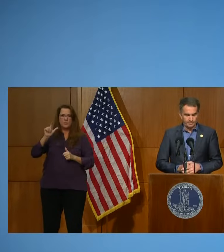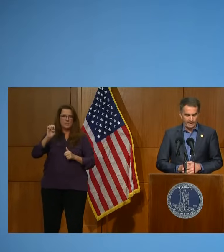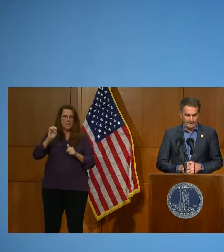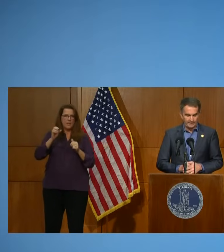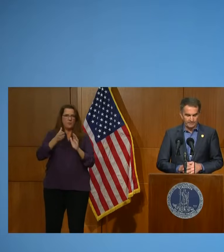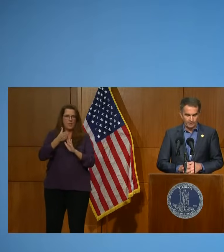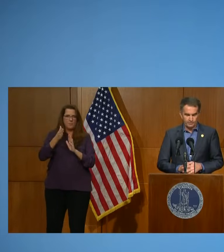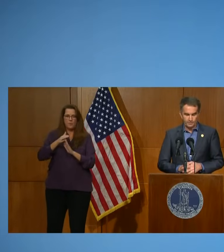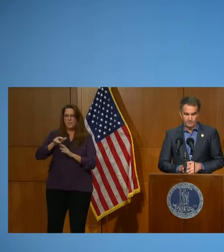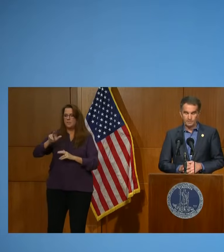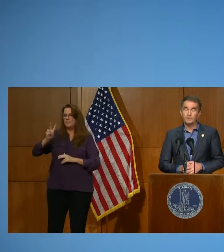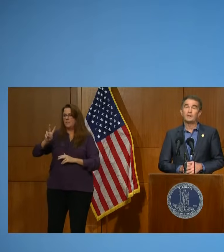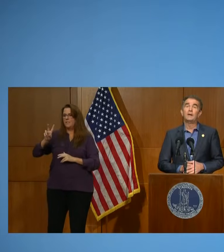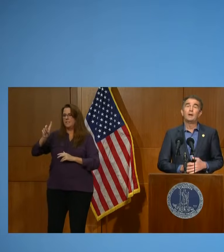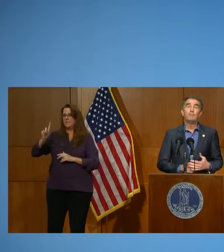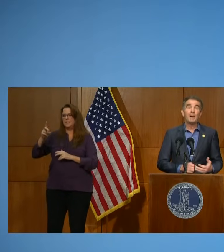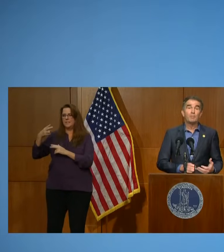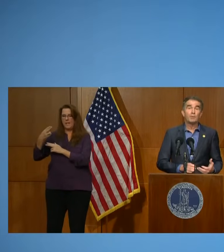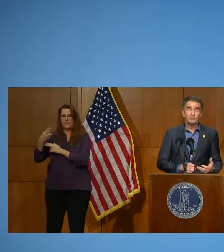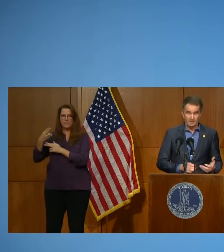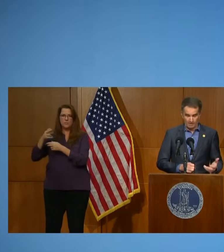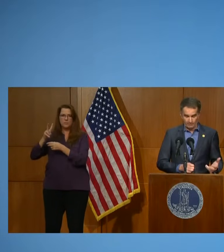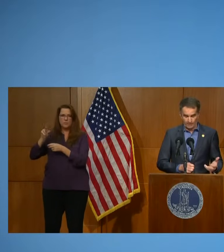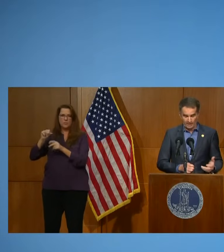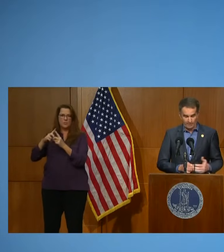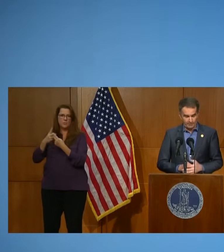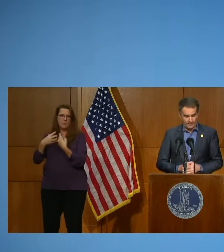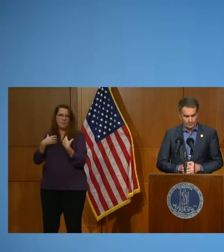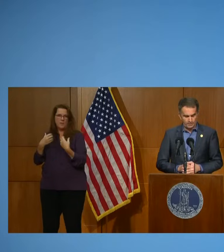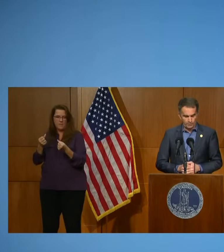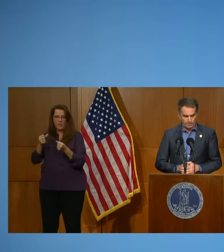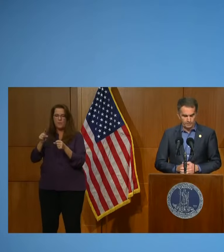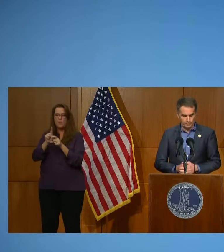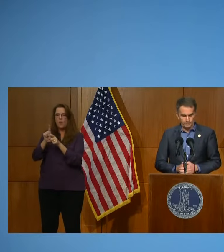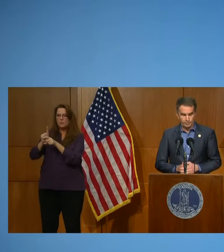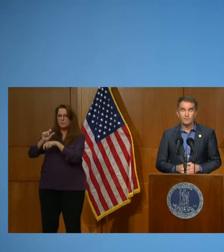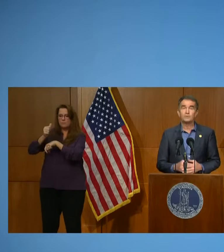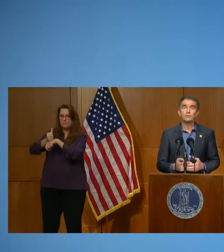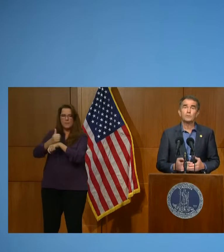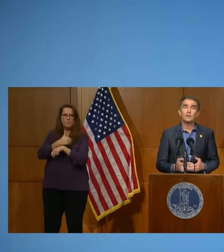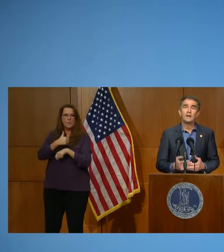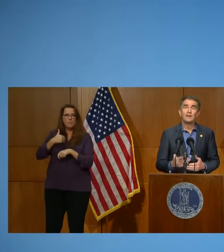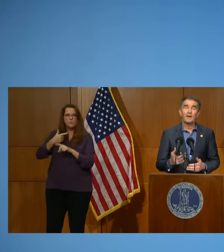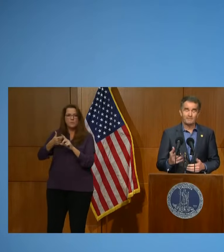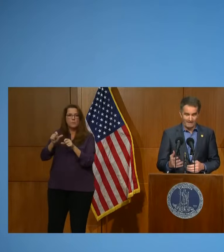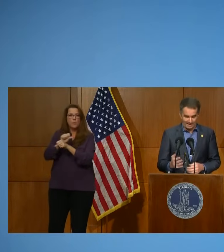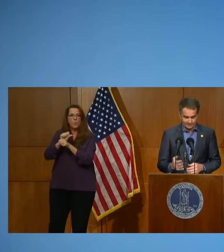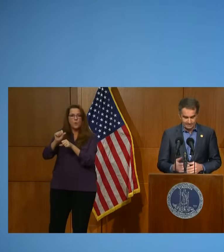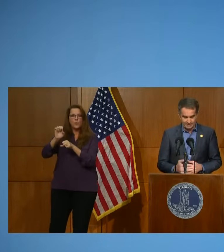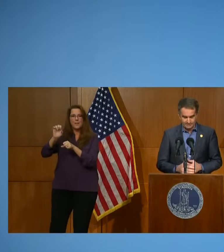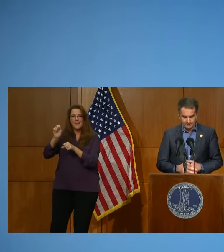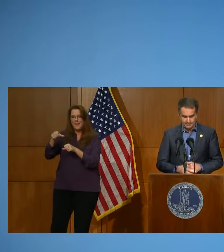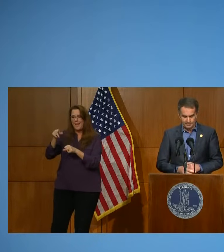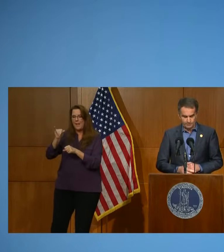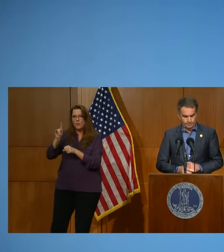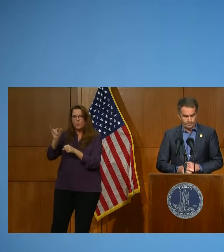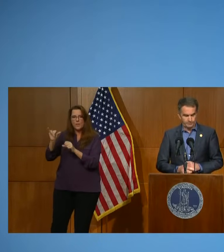TRACK OF THIS LARGE SCALE OPERATION. VDH HS VACCINATION